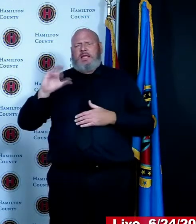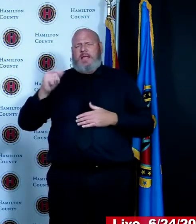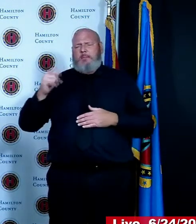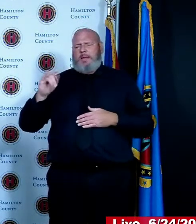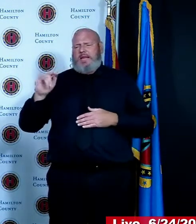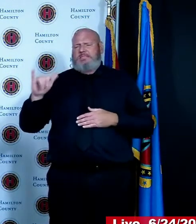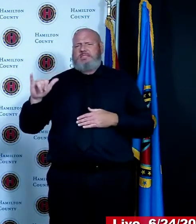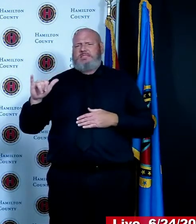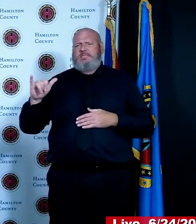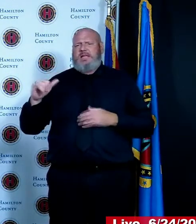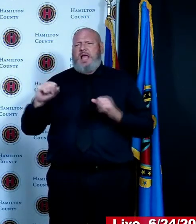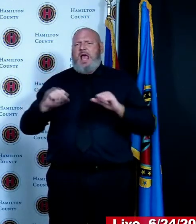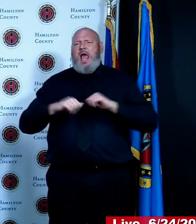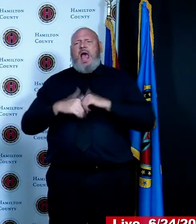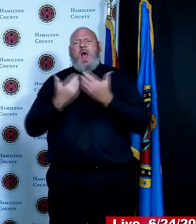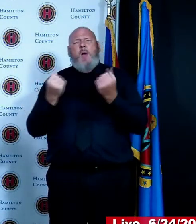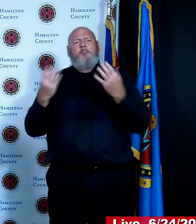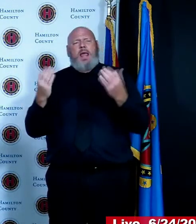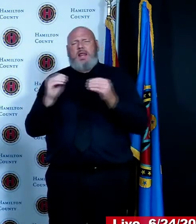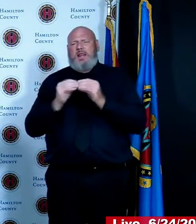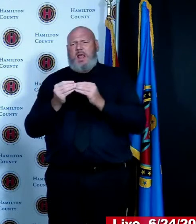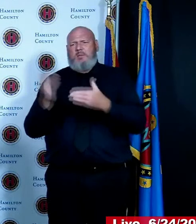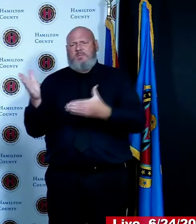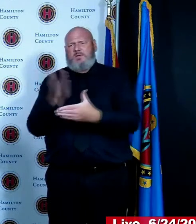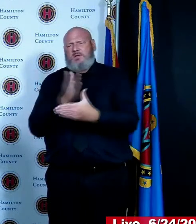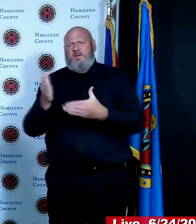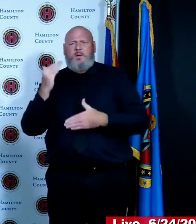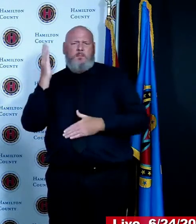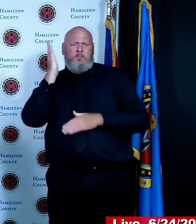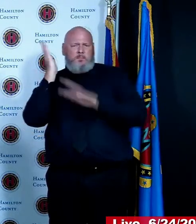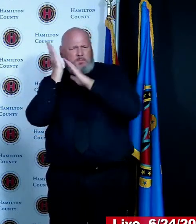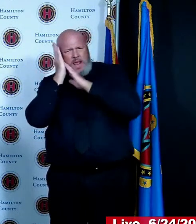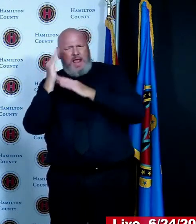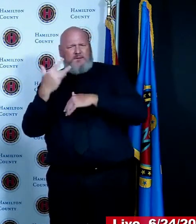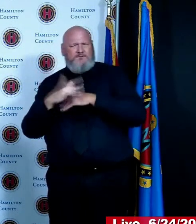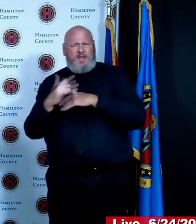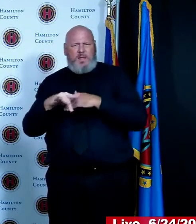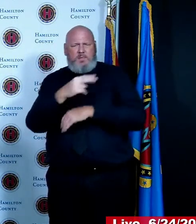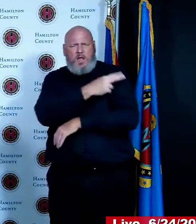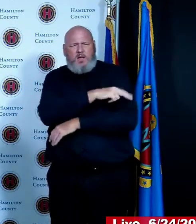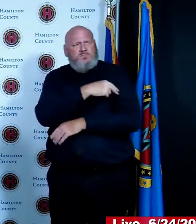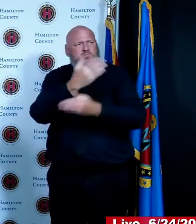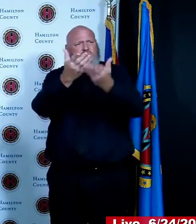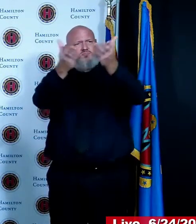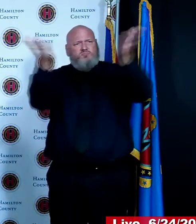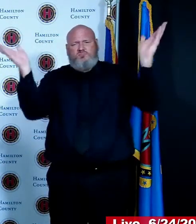it seems is able to give us percentages you know we we have a X percentage of